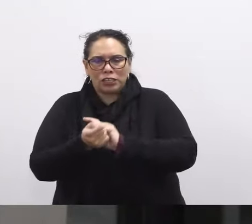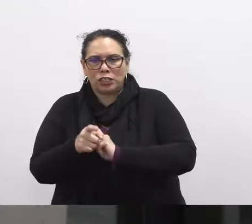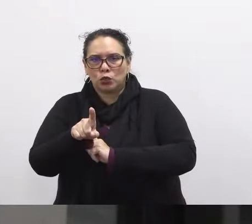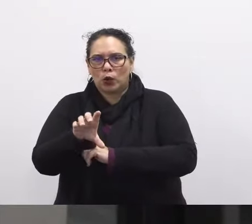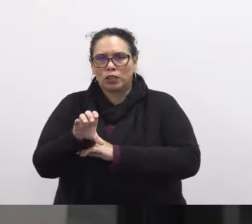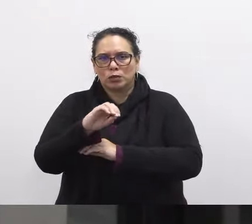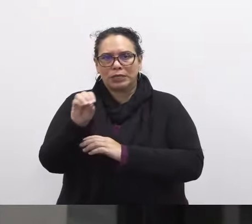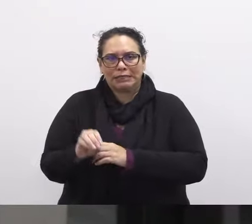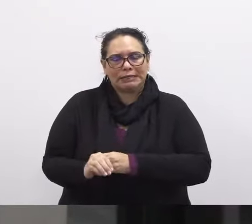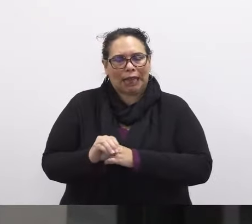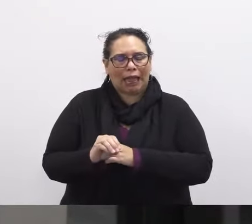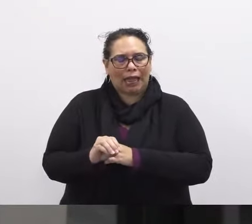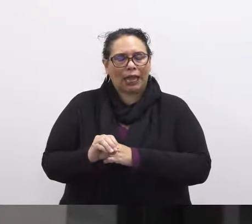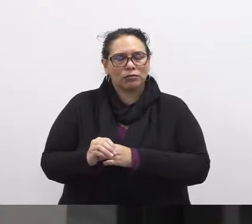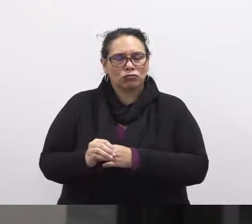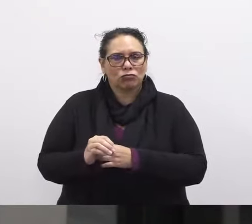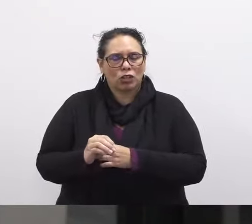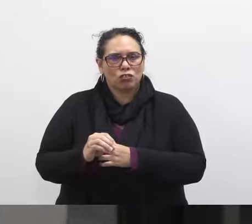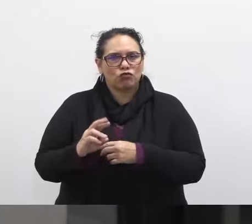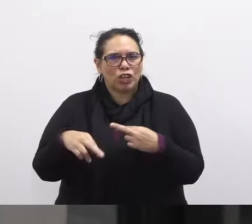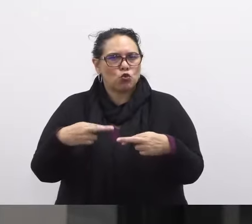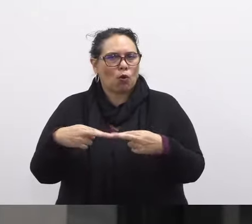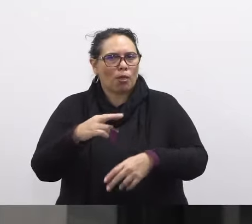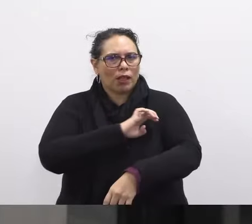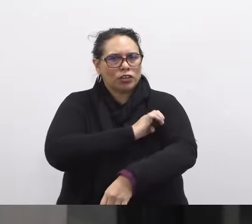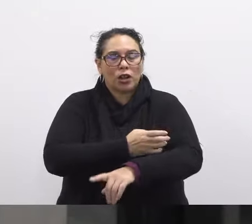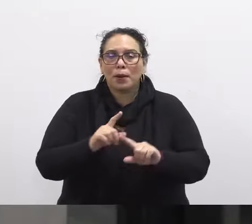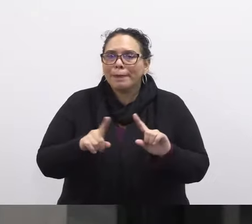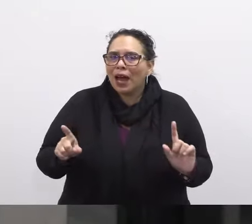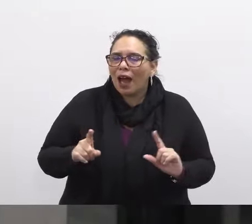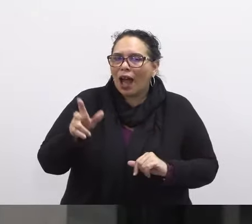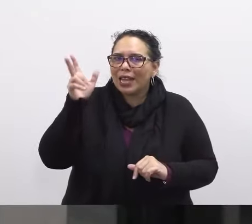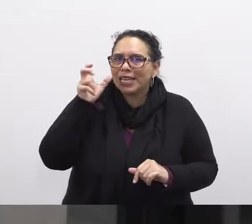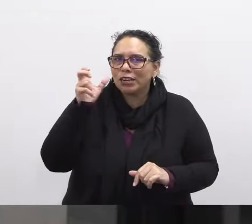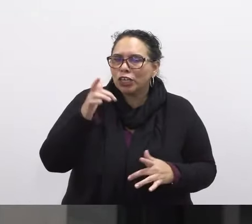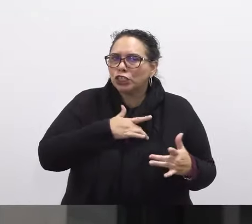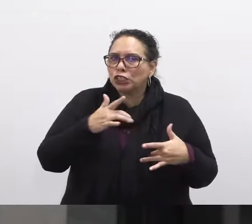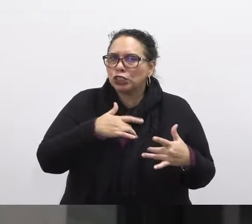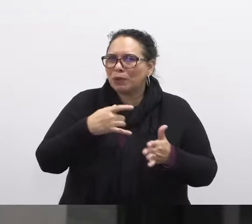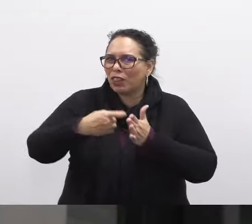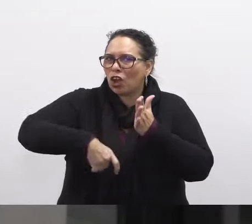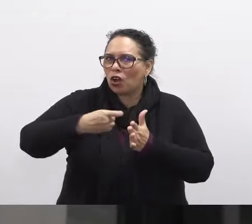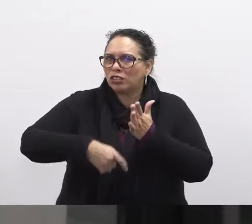Rather I have heard concerns about the cost of the transition. These are misguided.